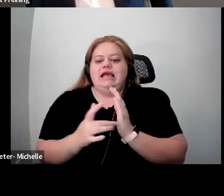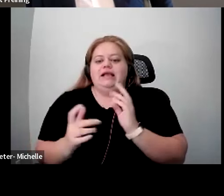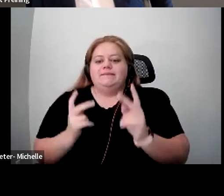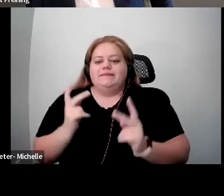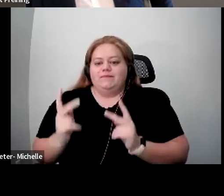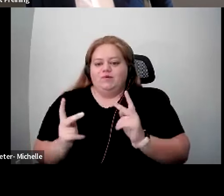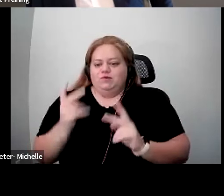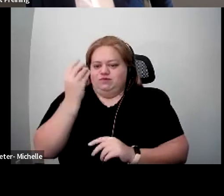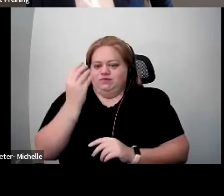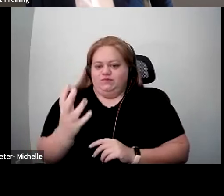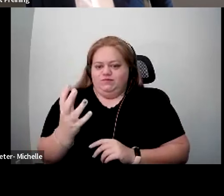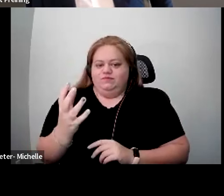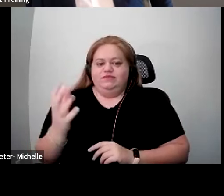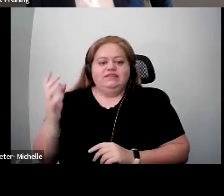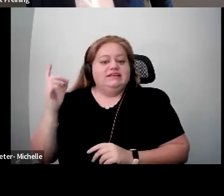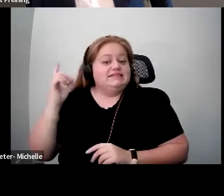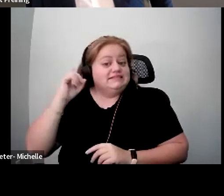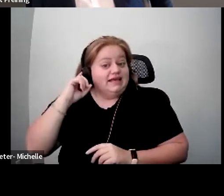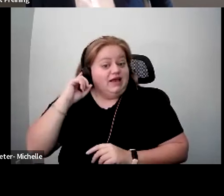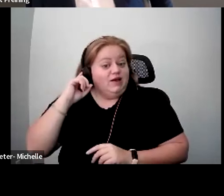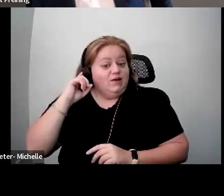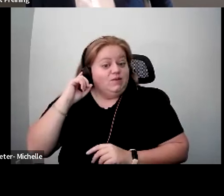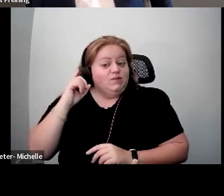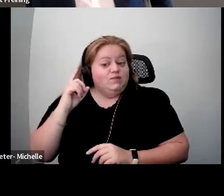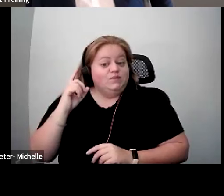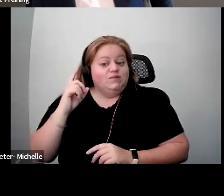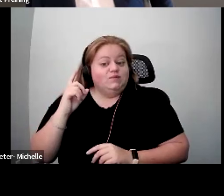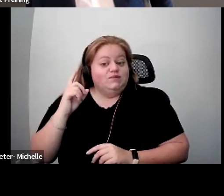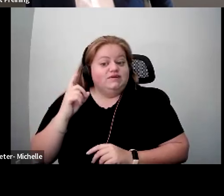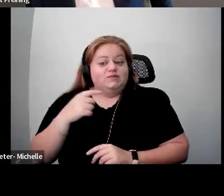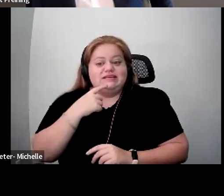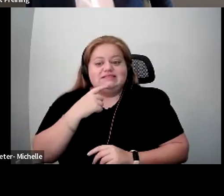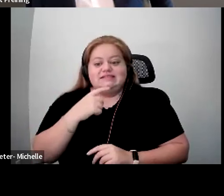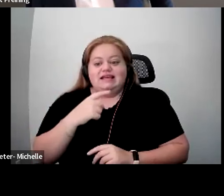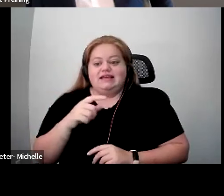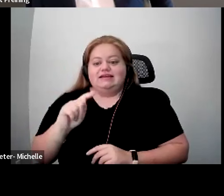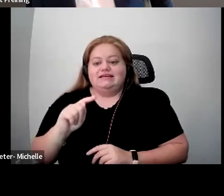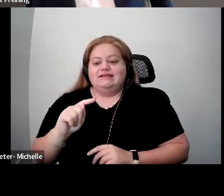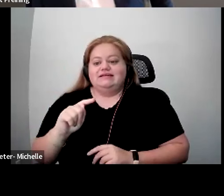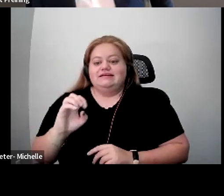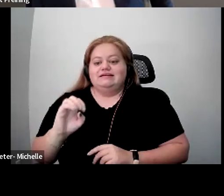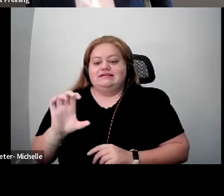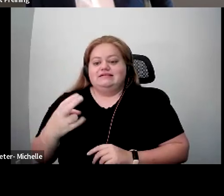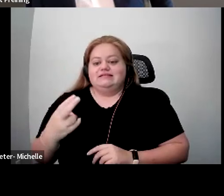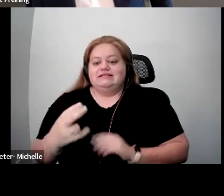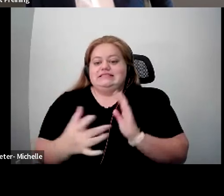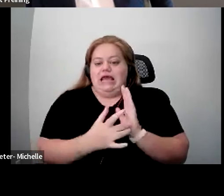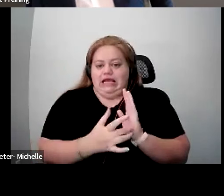There is a sound that you hear said a lot today, which is TeX. And it means two separate things.